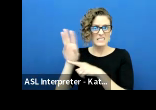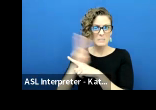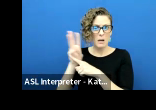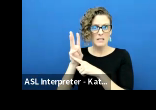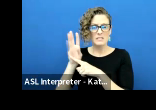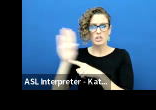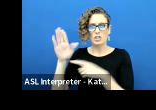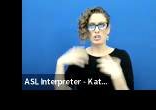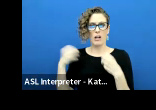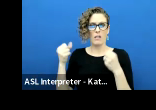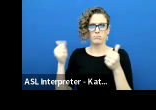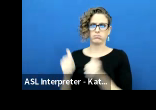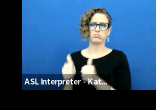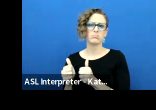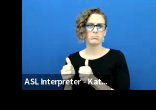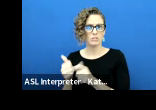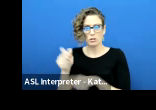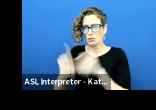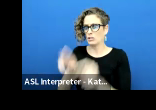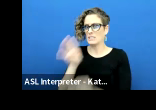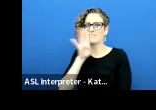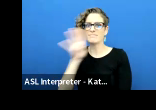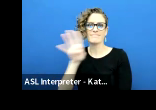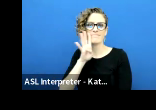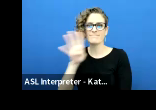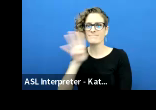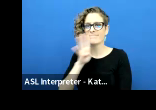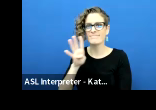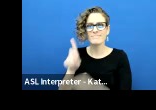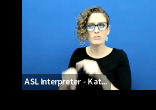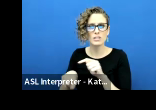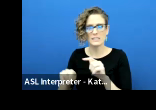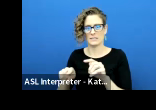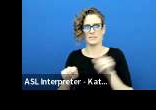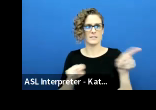got to the point where she was no longer able to articulate clearly enough for any of the voice